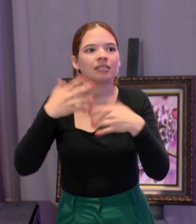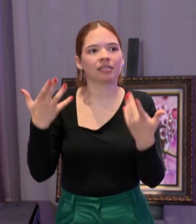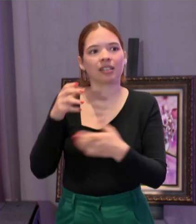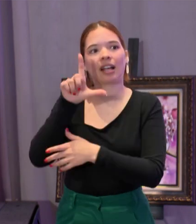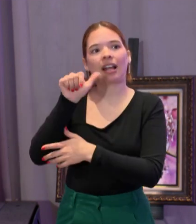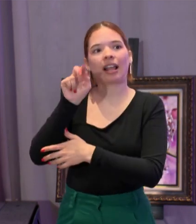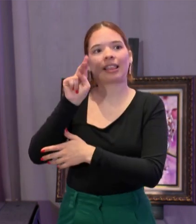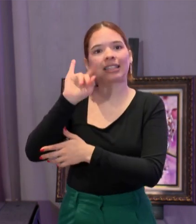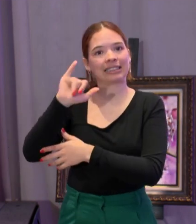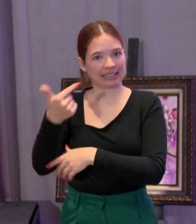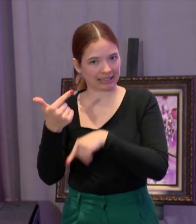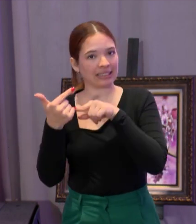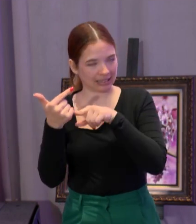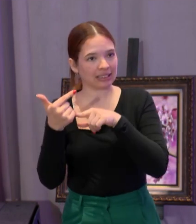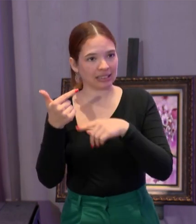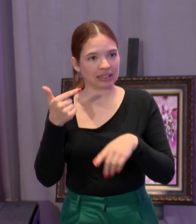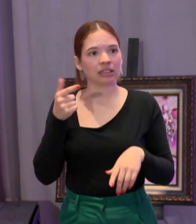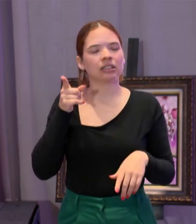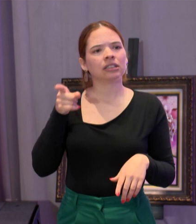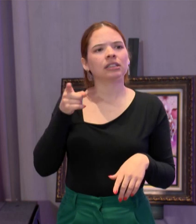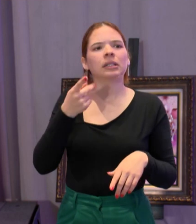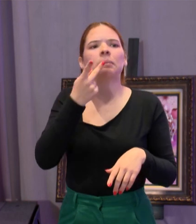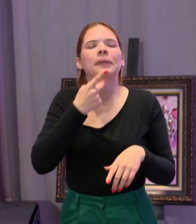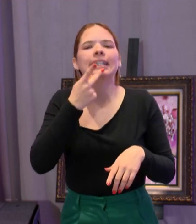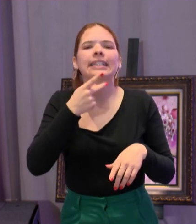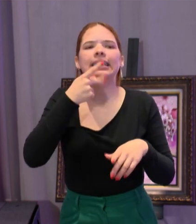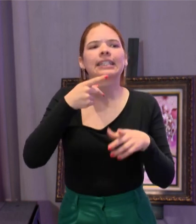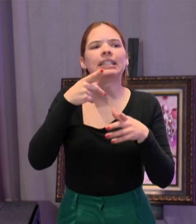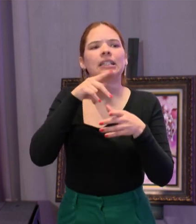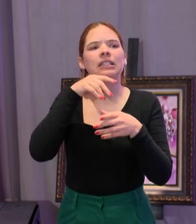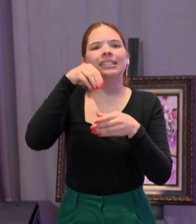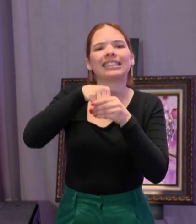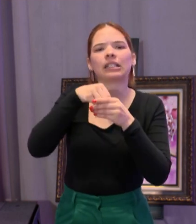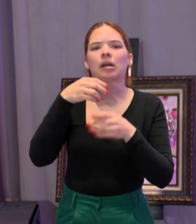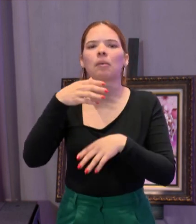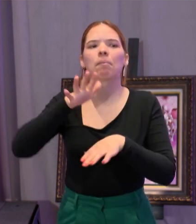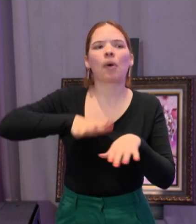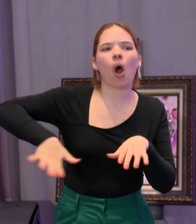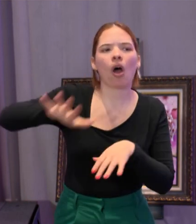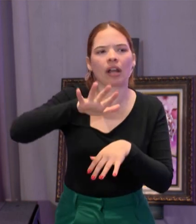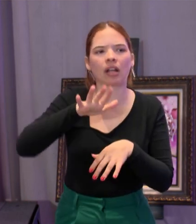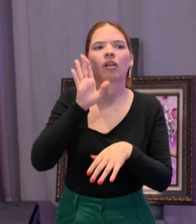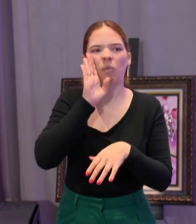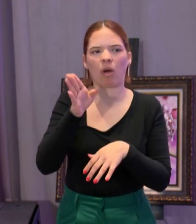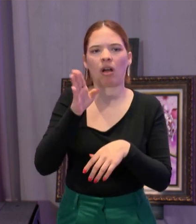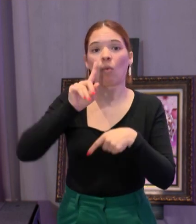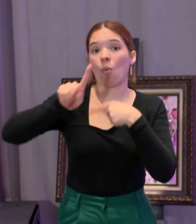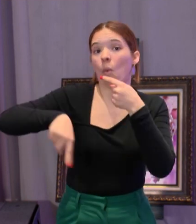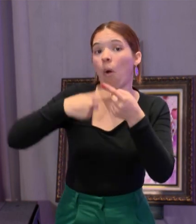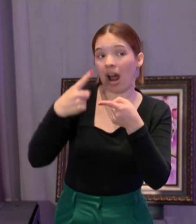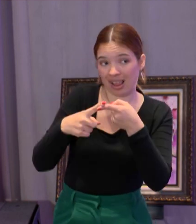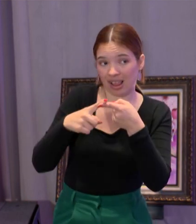HEADQUARTERS, OR HQ-2, INCLUDING PINK IN THE PARK PUT ON BY OUR FRIENDS AT THE NATIONAL LANDING